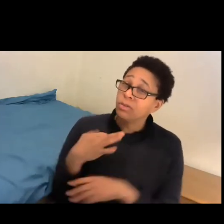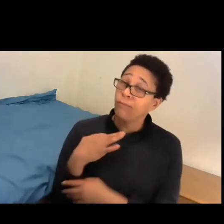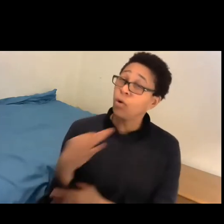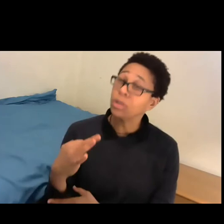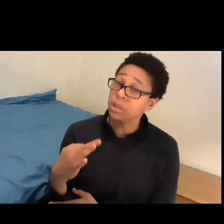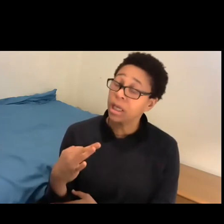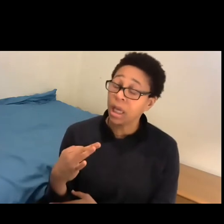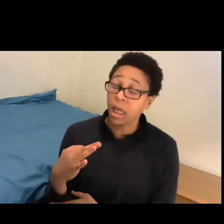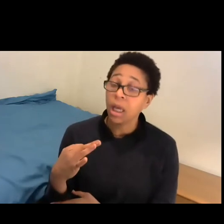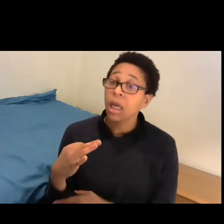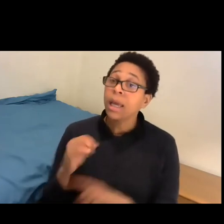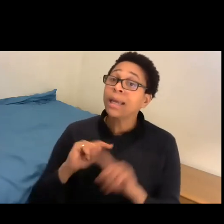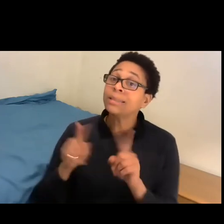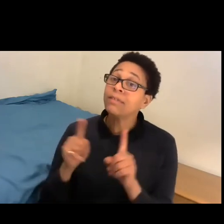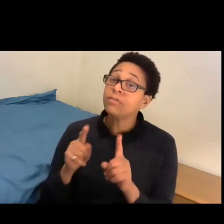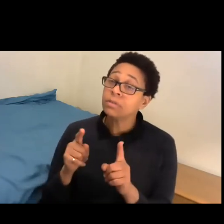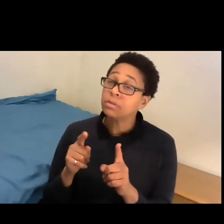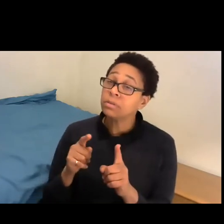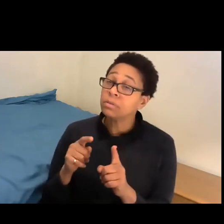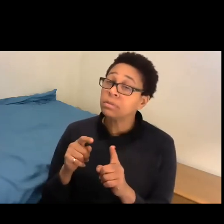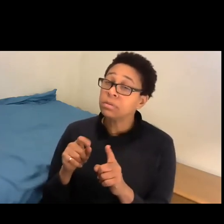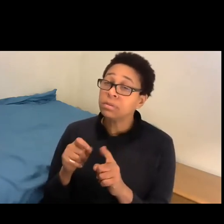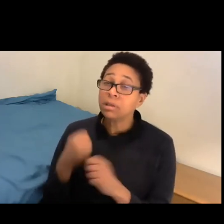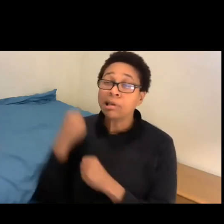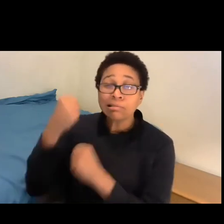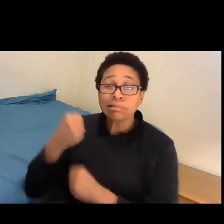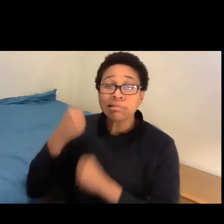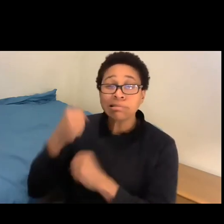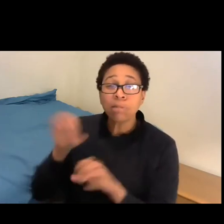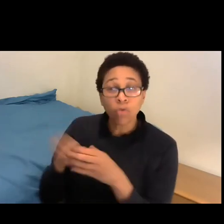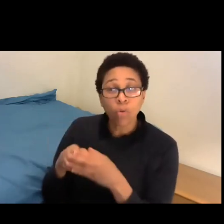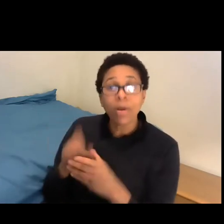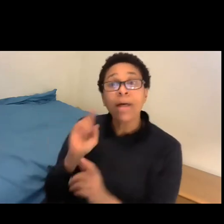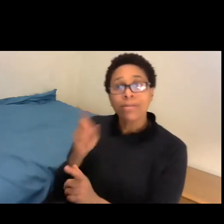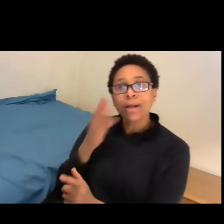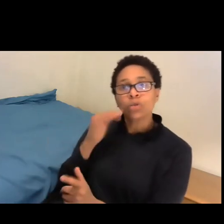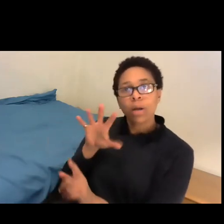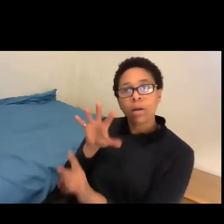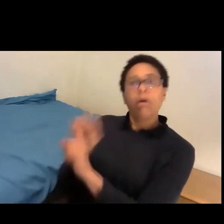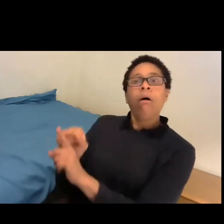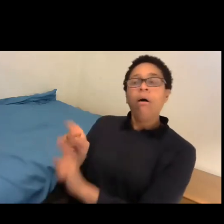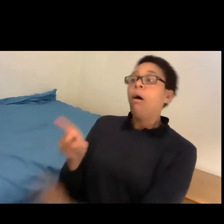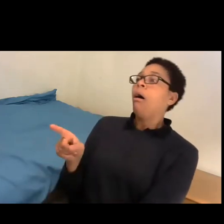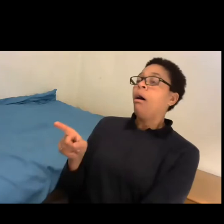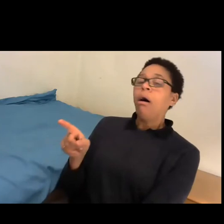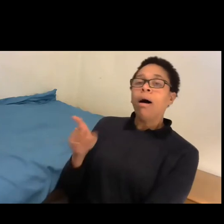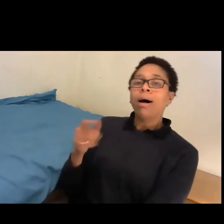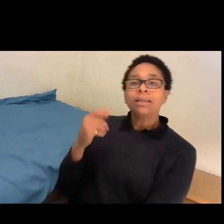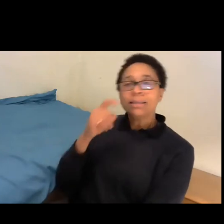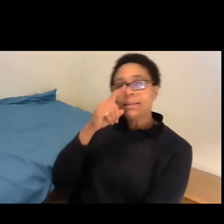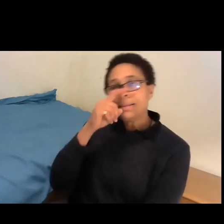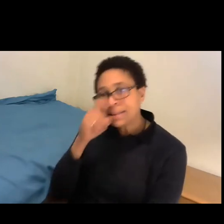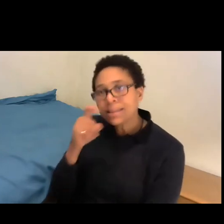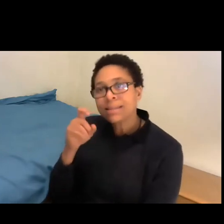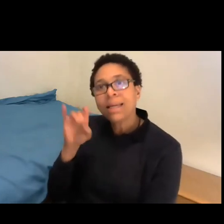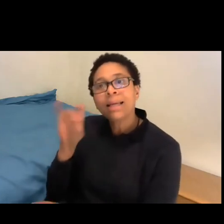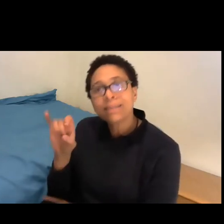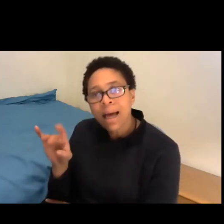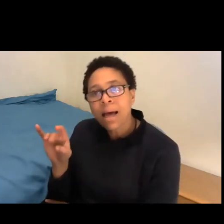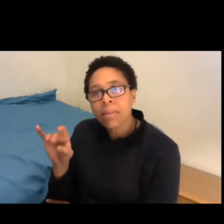struggles. So this is when I discovered, like I said, Sisters in Islam, Amnesty International in Malaysia. And so for me,